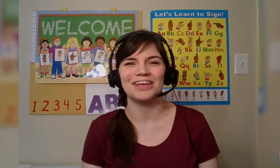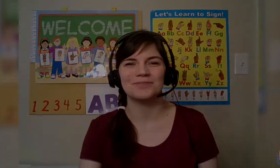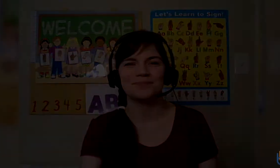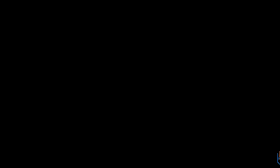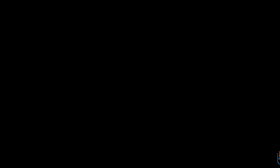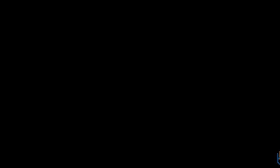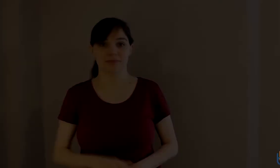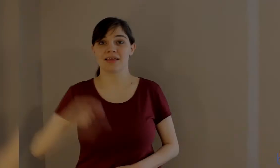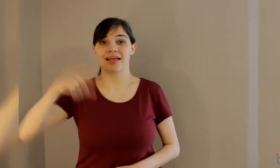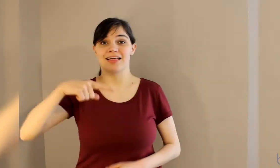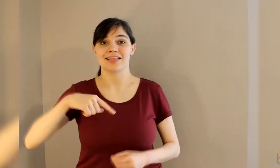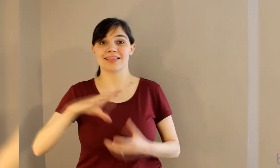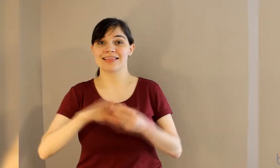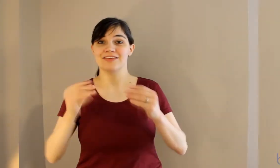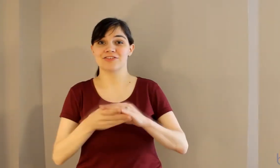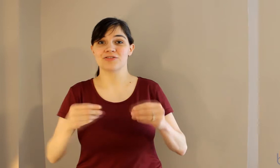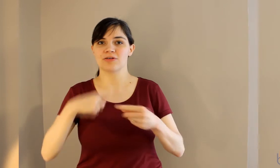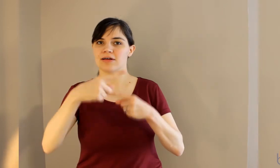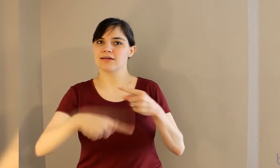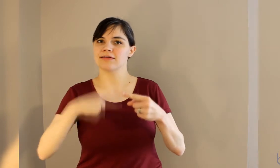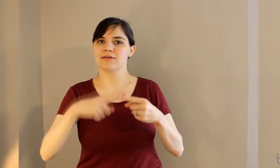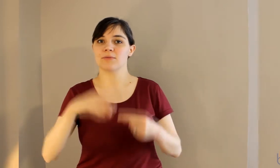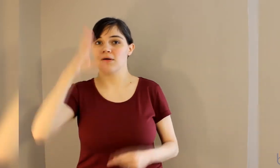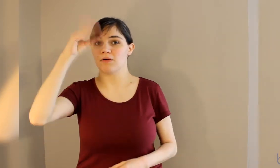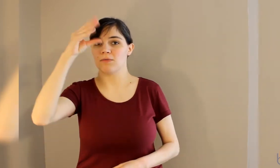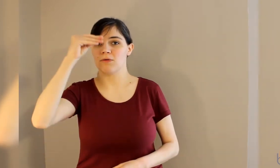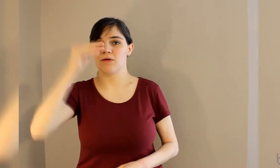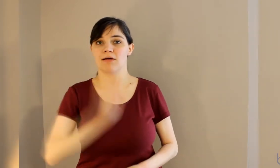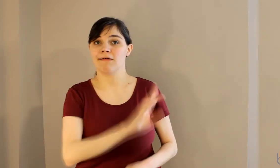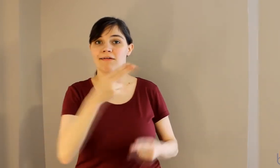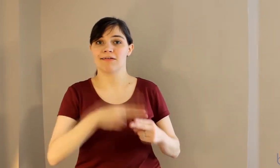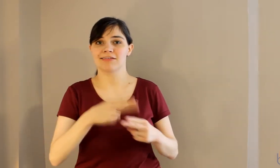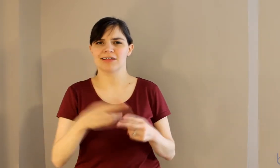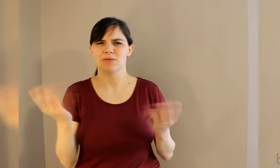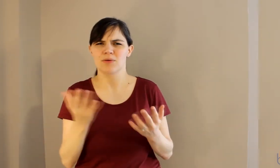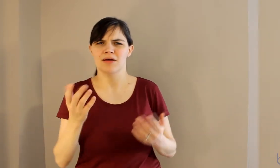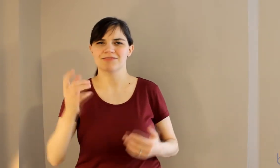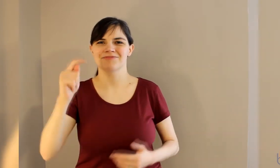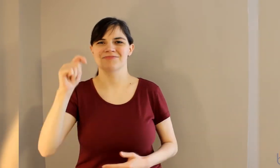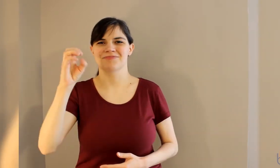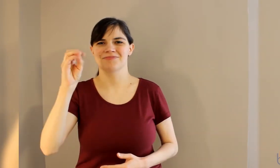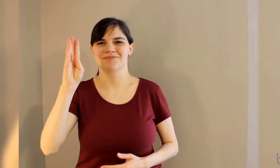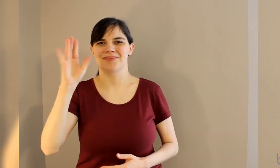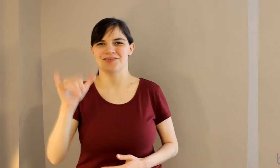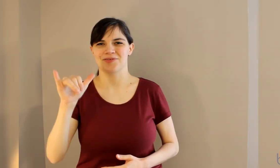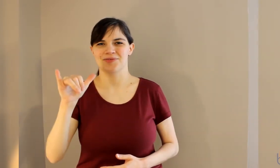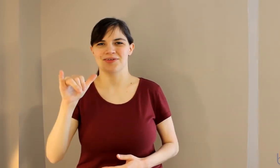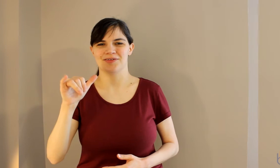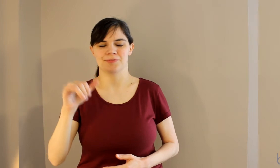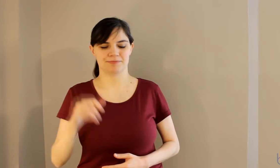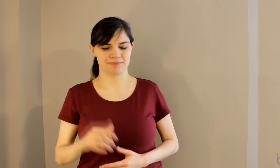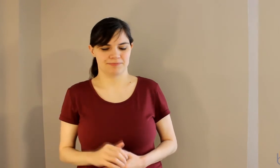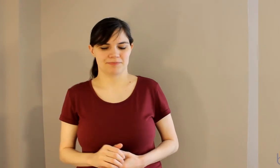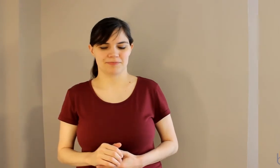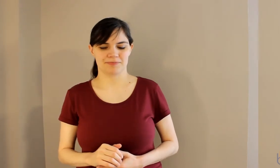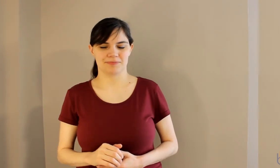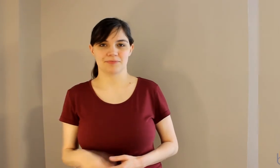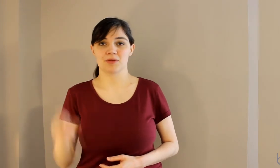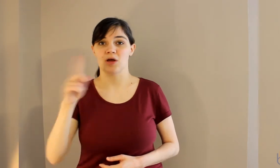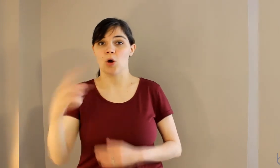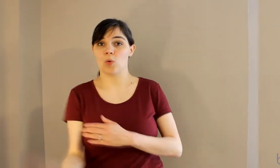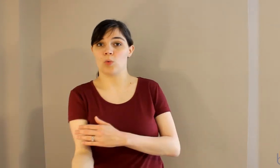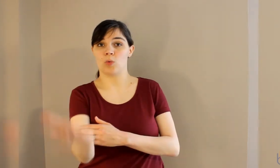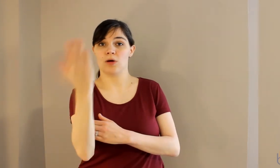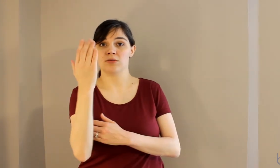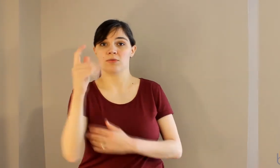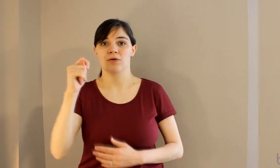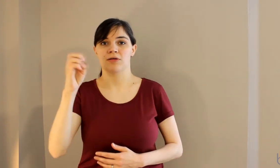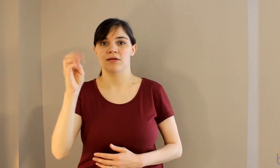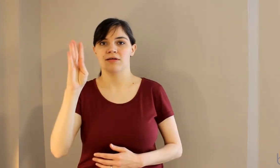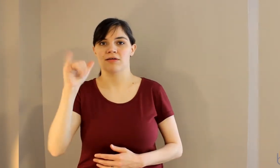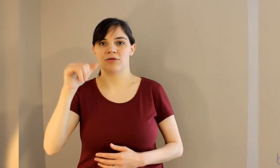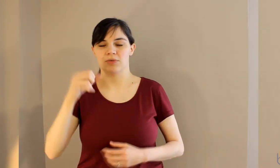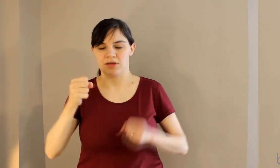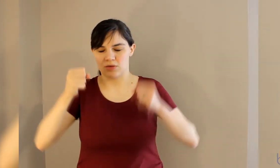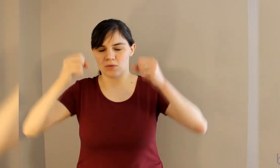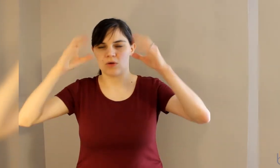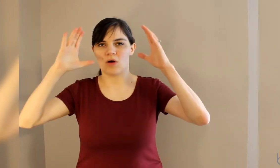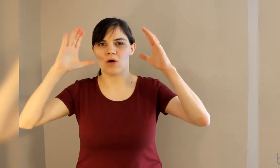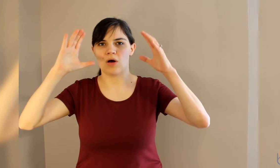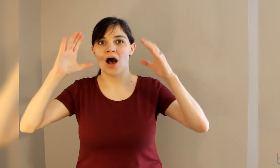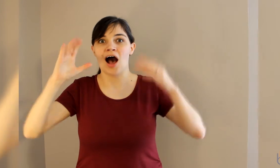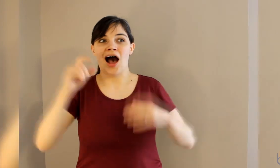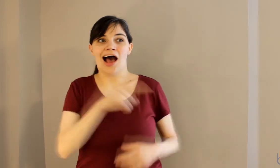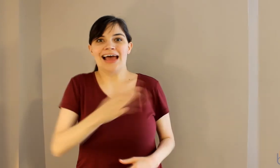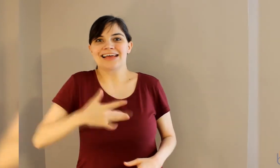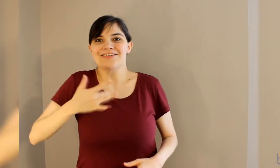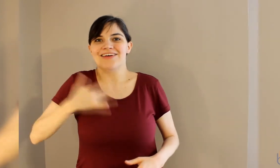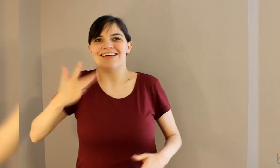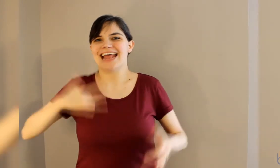This story is about a boy named Toby. One morning, Toby woke up and he felt...